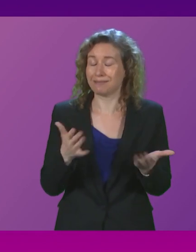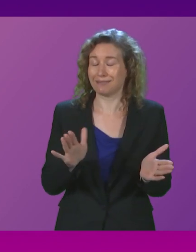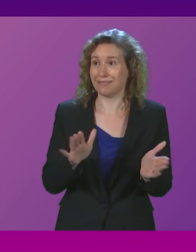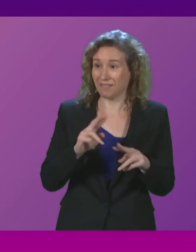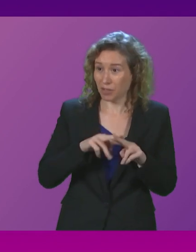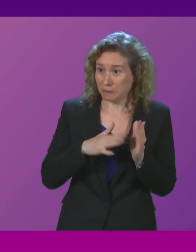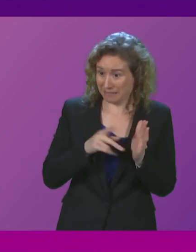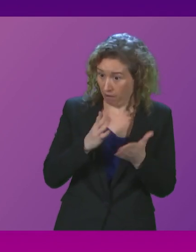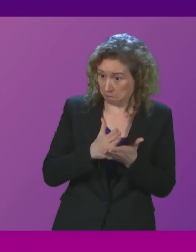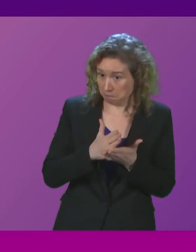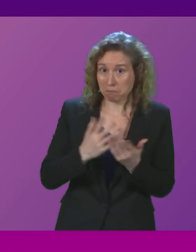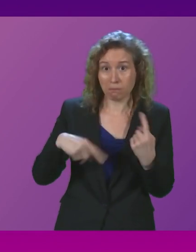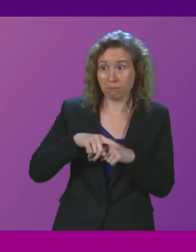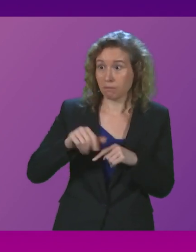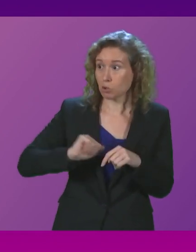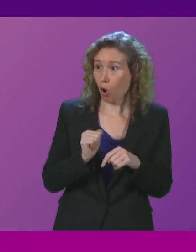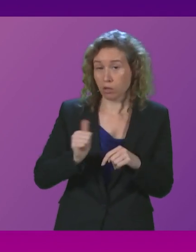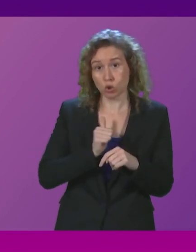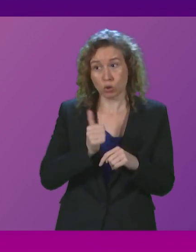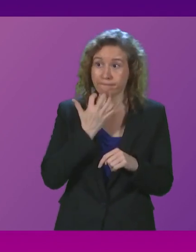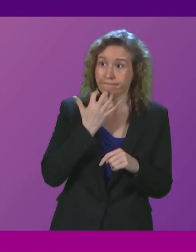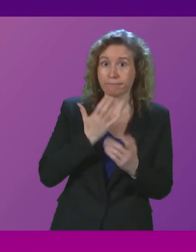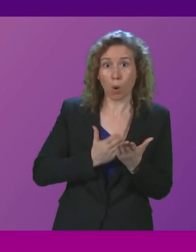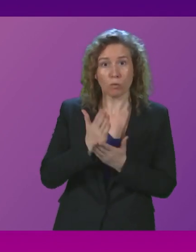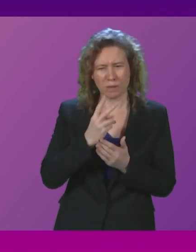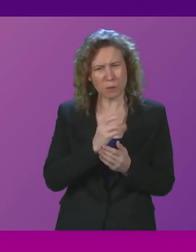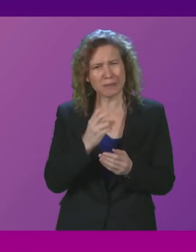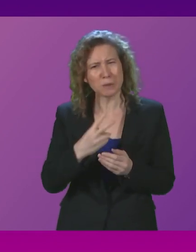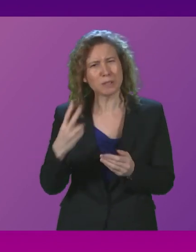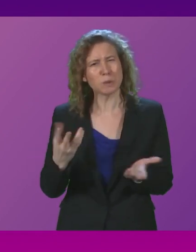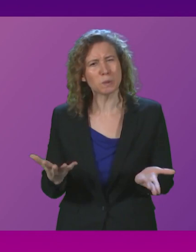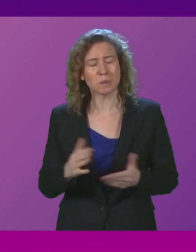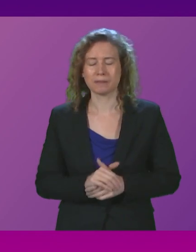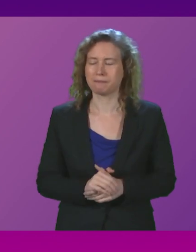Is that really what anyone in Scotland should go through in 2022?